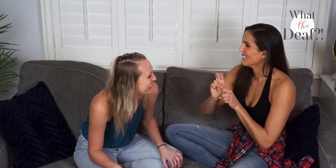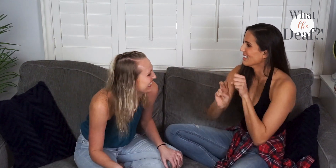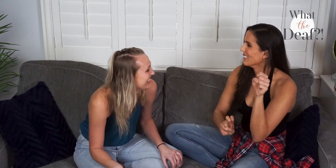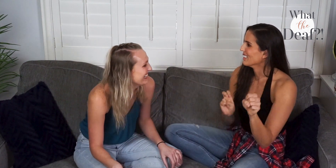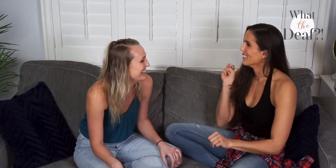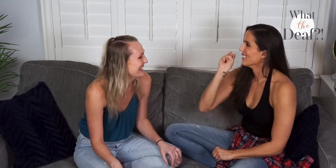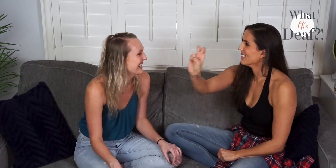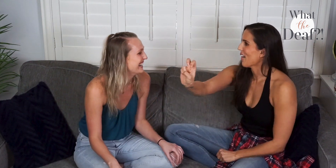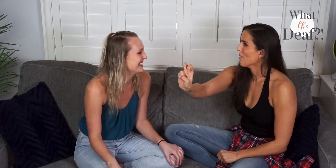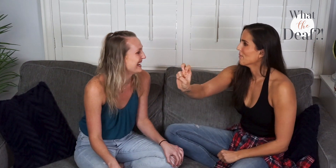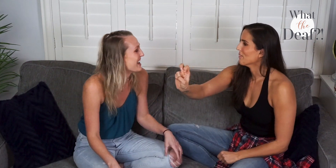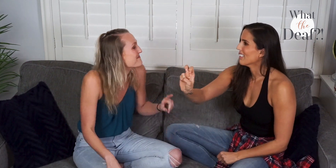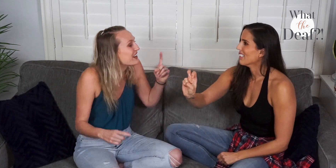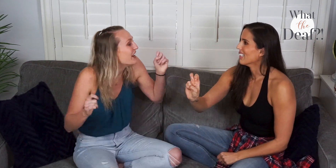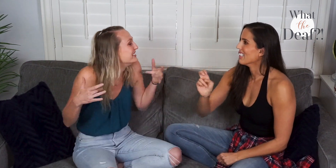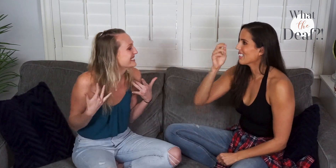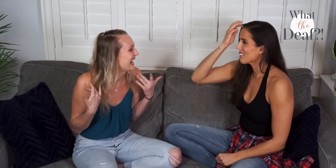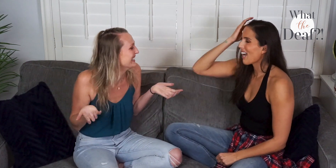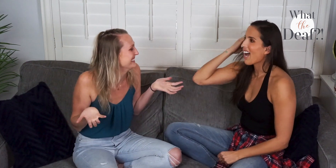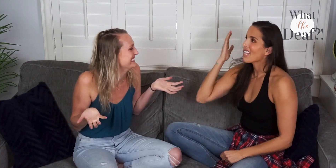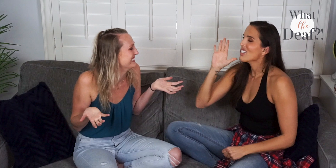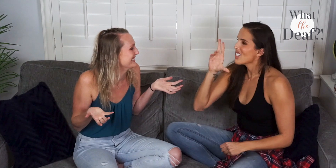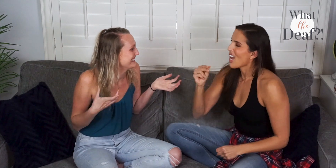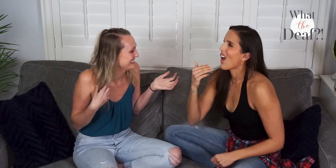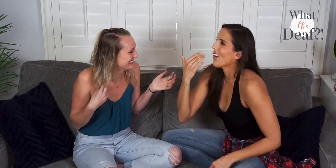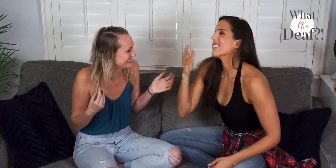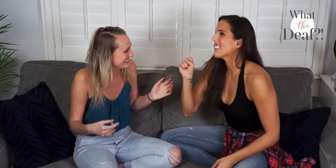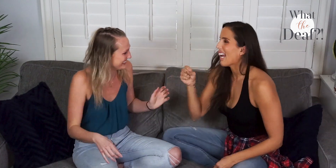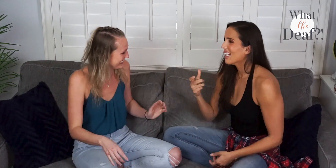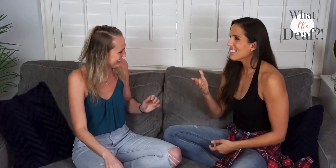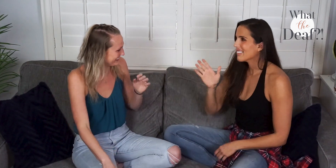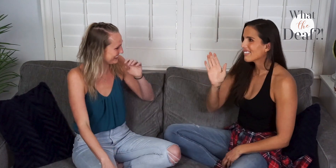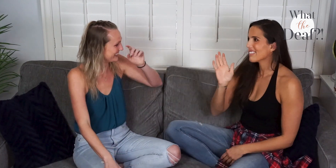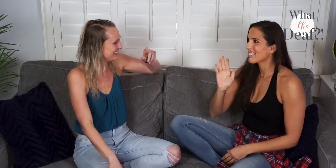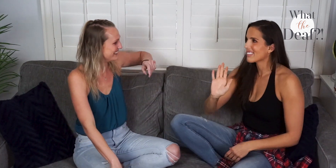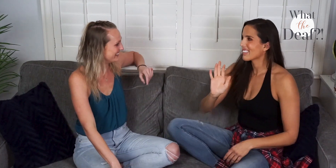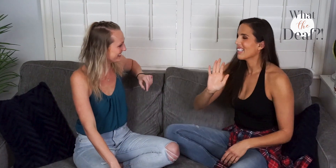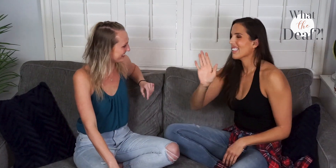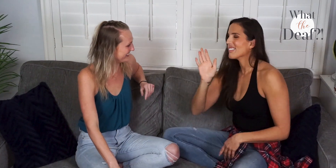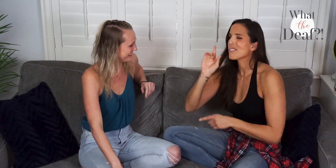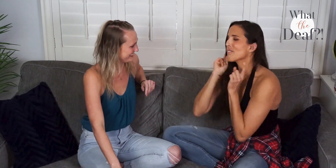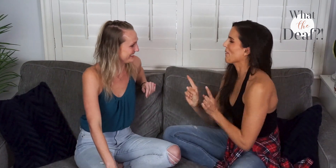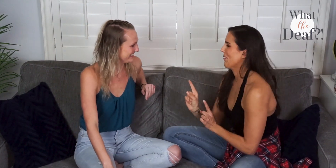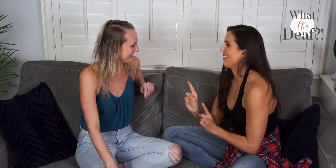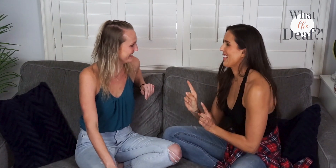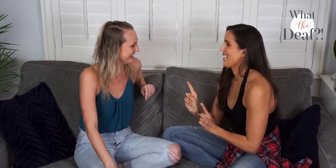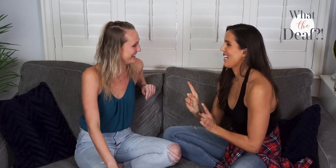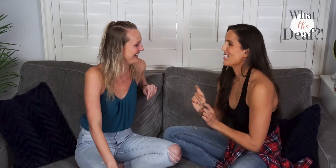You're jumping to conclusions. I'm just so excited. No, no. I... I mean, yeah. I mean no. Wait, just hold on.